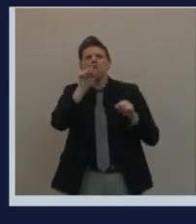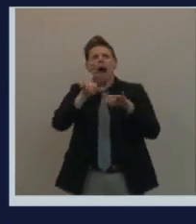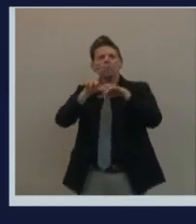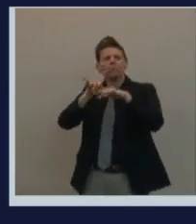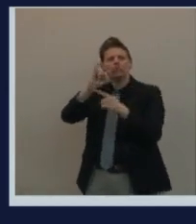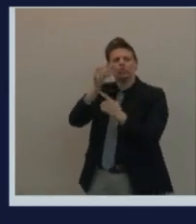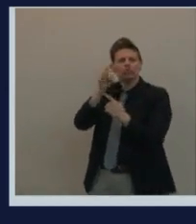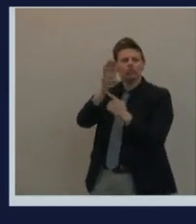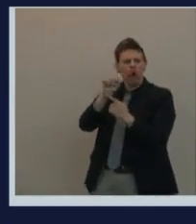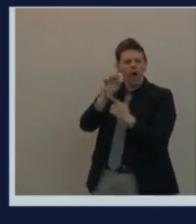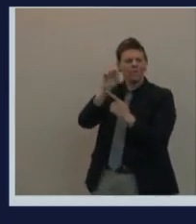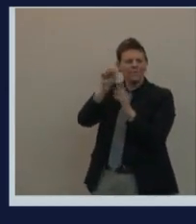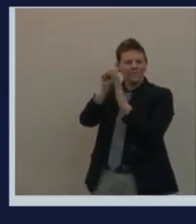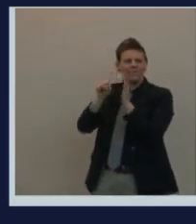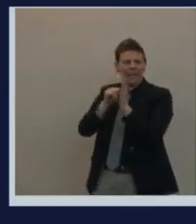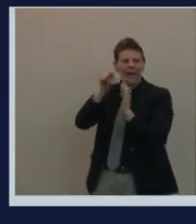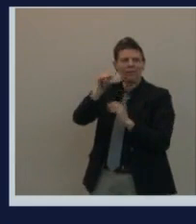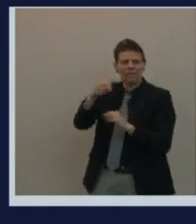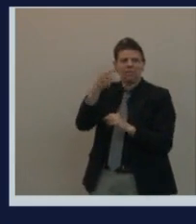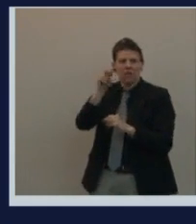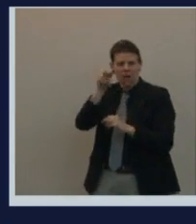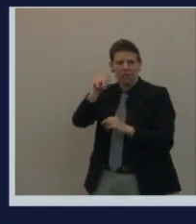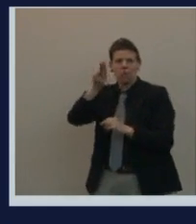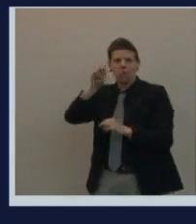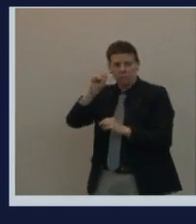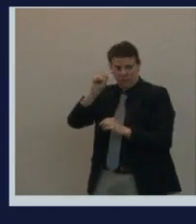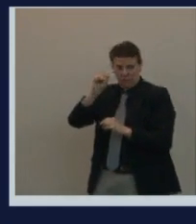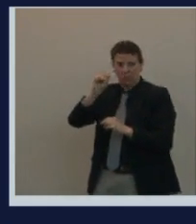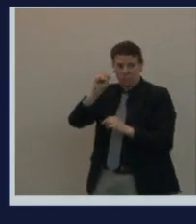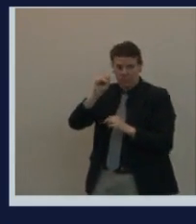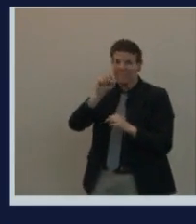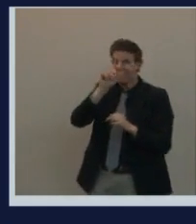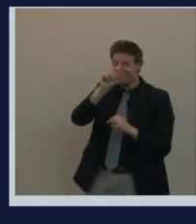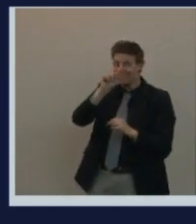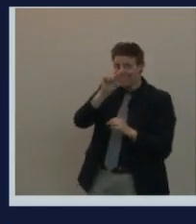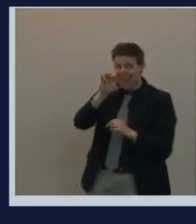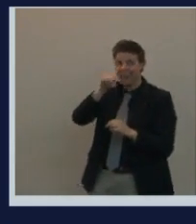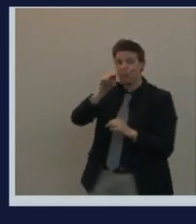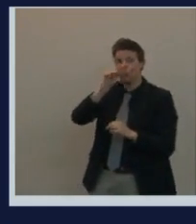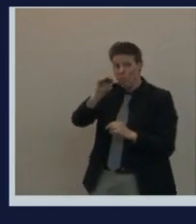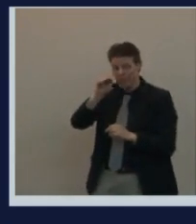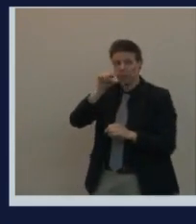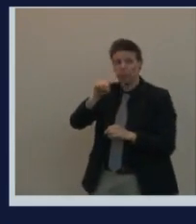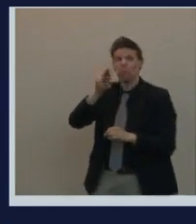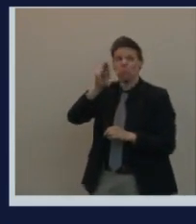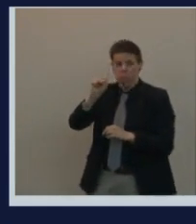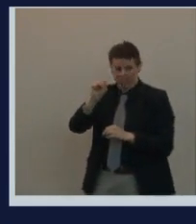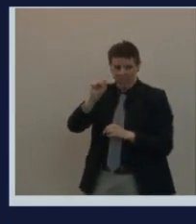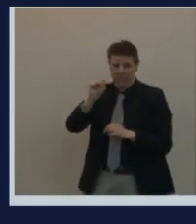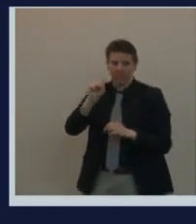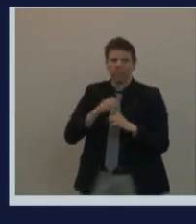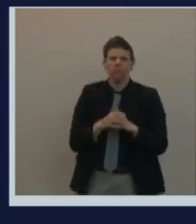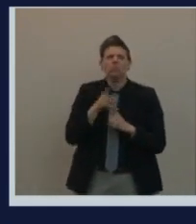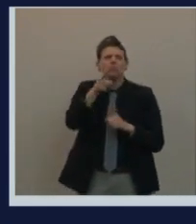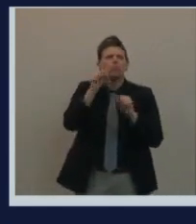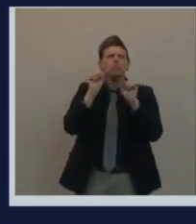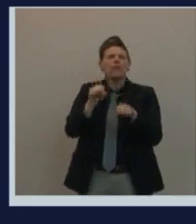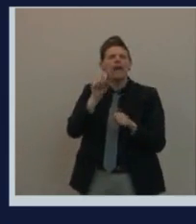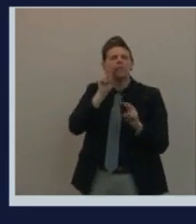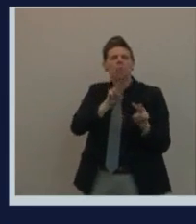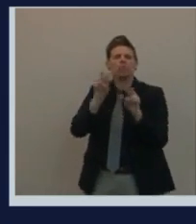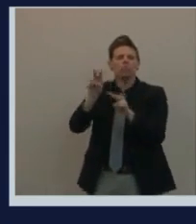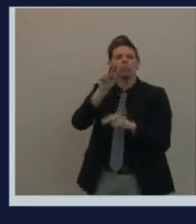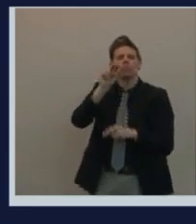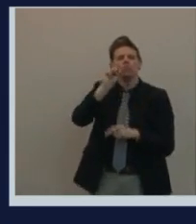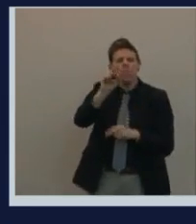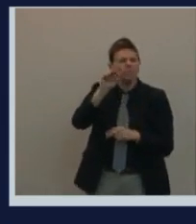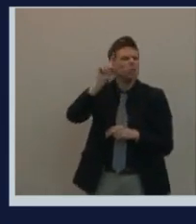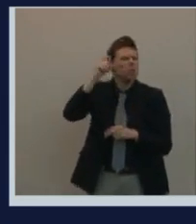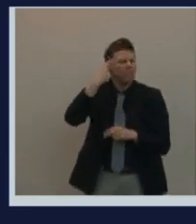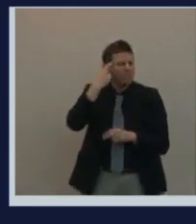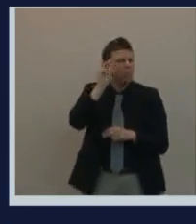WHILE ON THE SLIDE IF YOU WANT TO GO DIRECTLY TO WORKFORCE SOLUTIONS, YOU CAN GO TO JOBS.